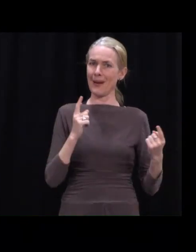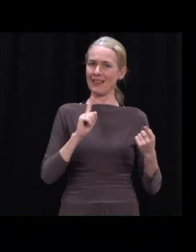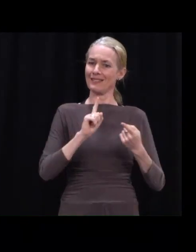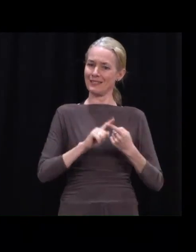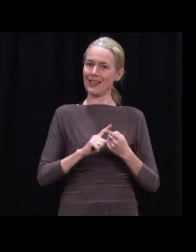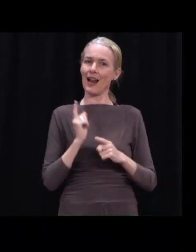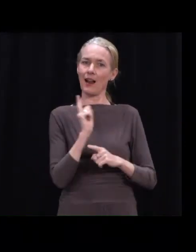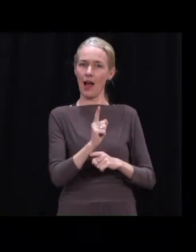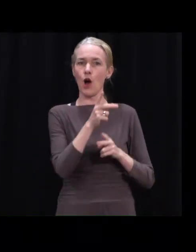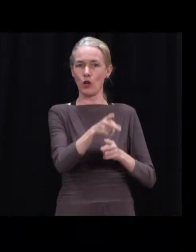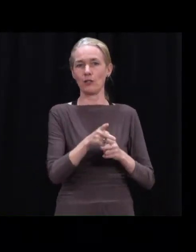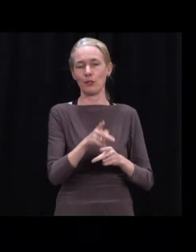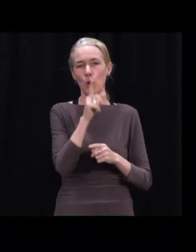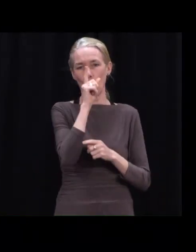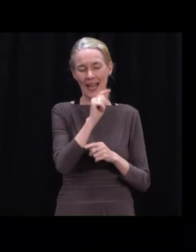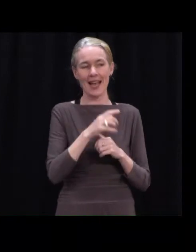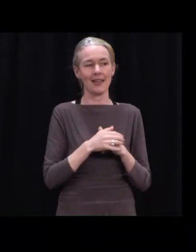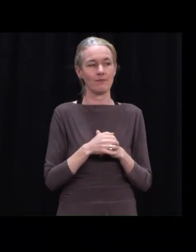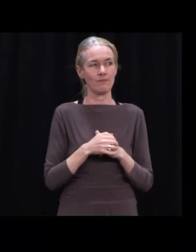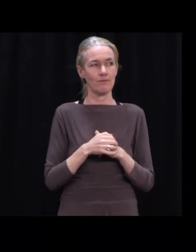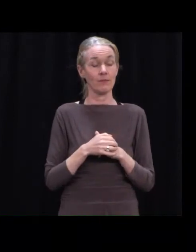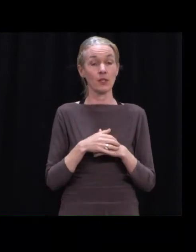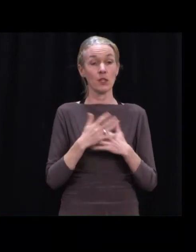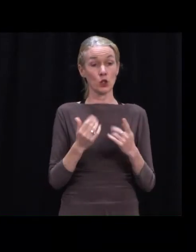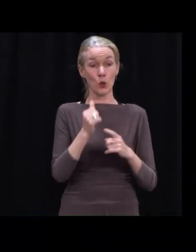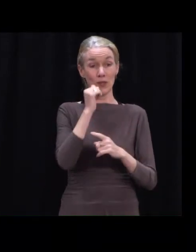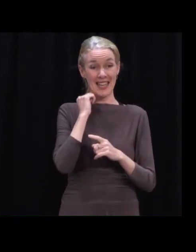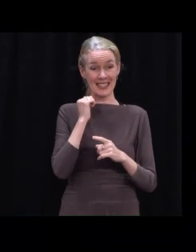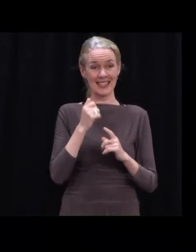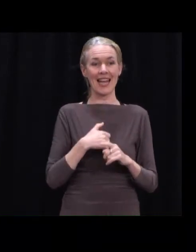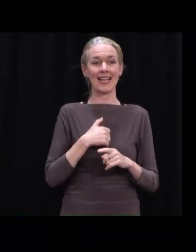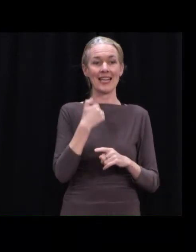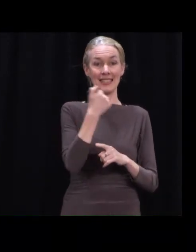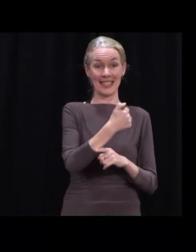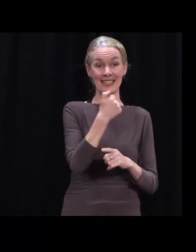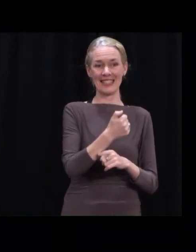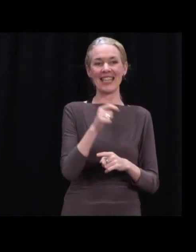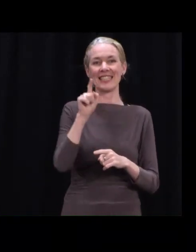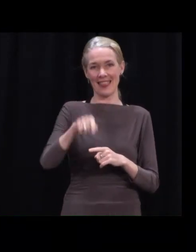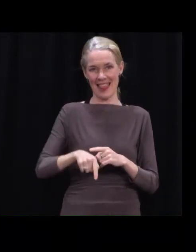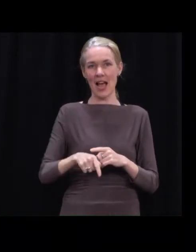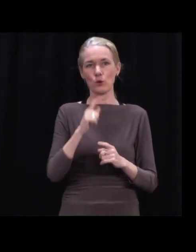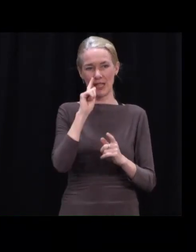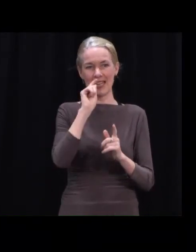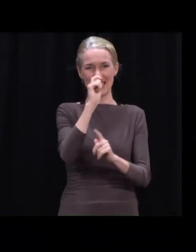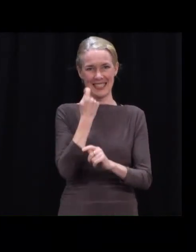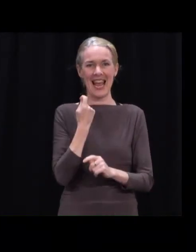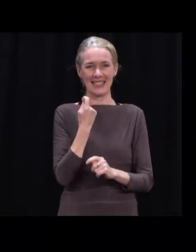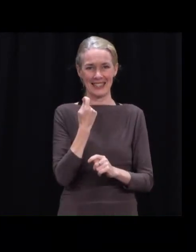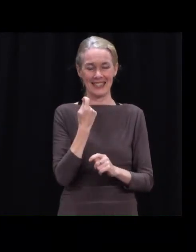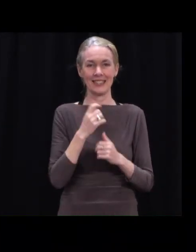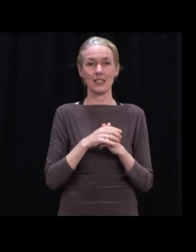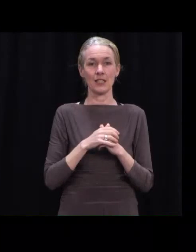across the Motu including at